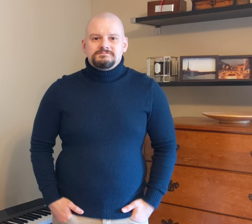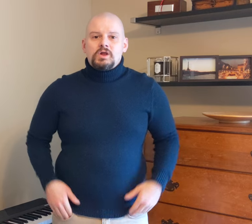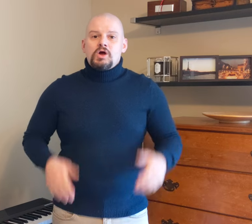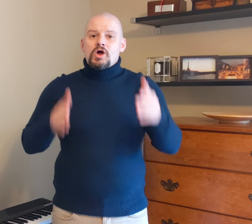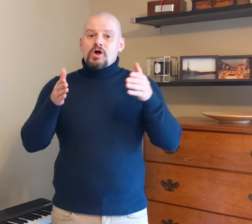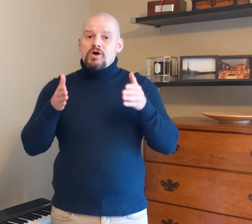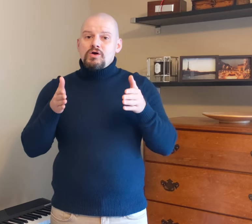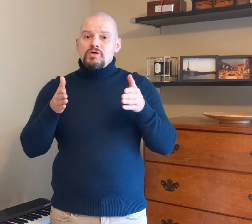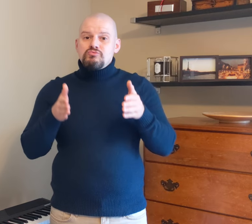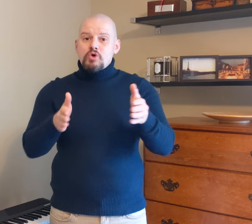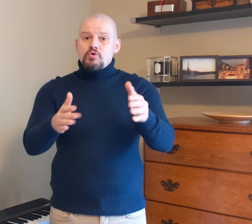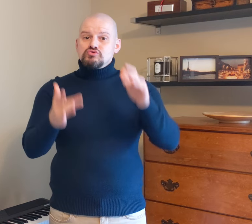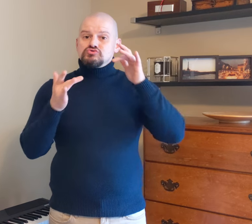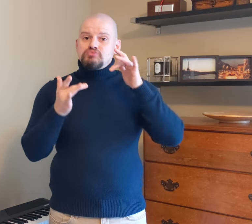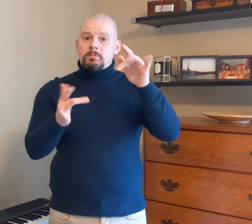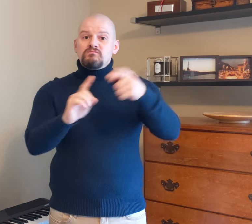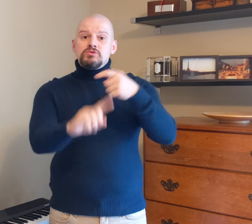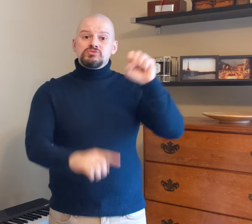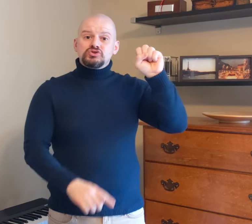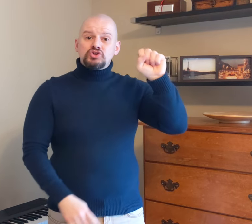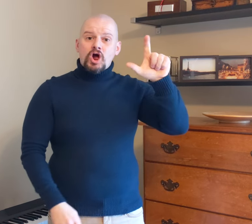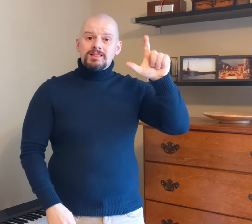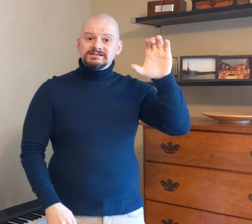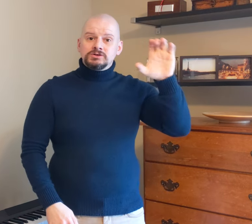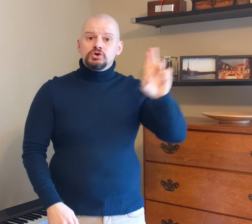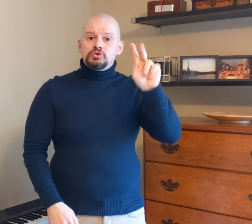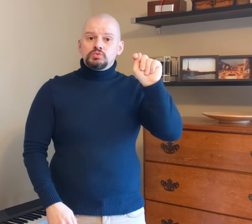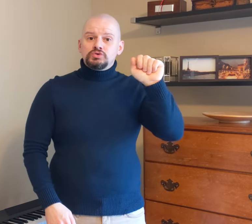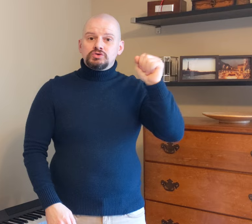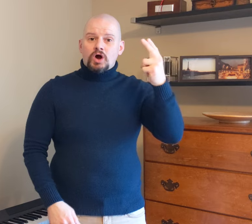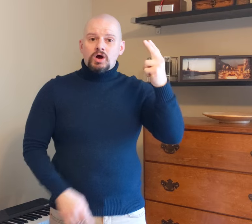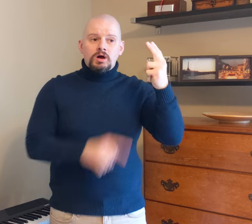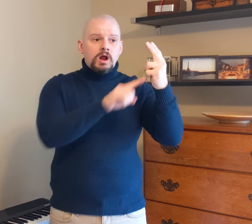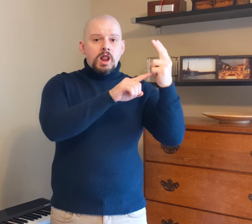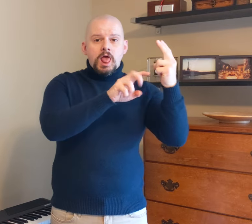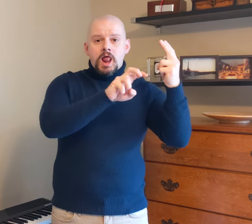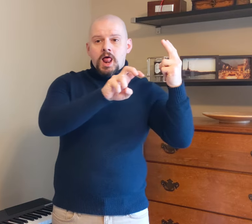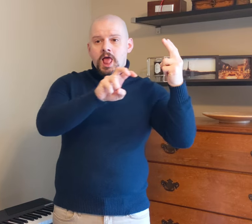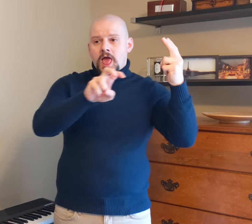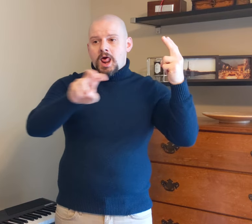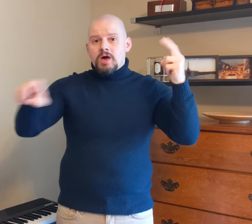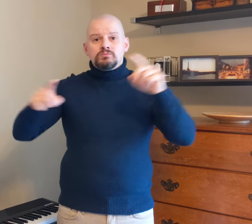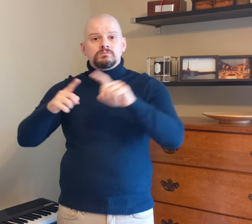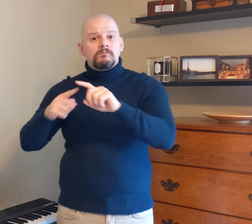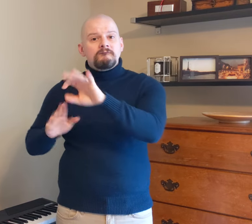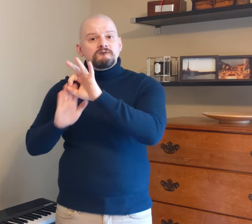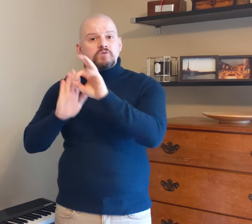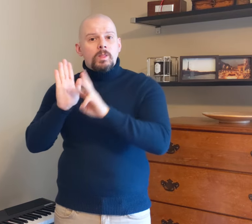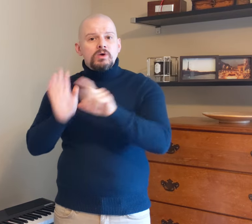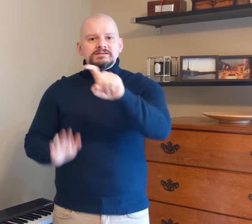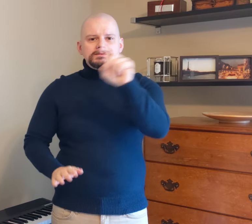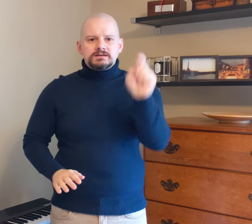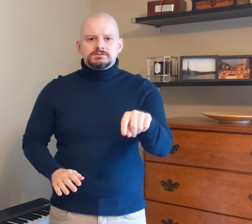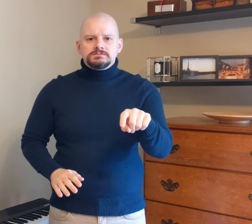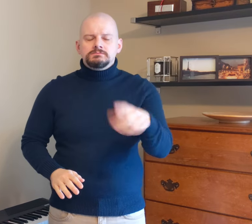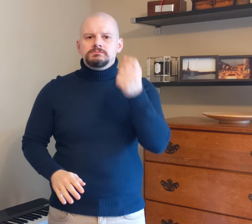We had a road trip from Salt Lake City, Utah to Fort Worth, Texas.